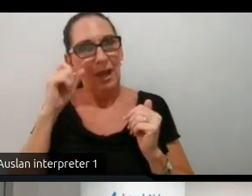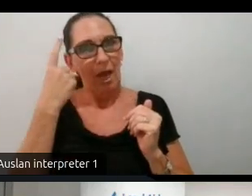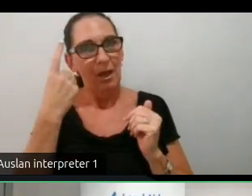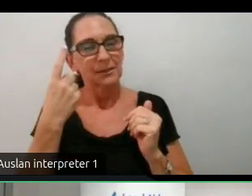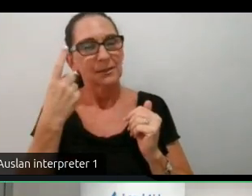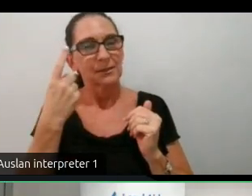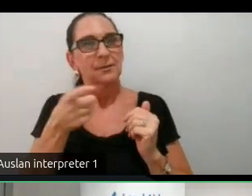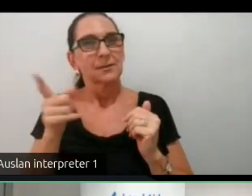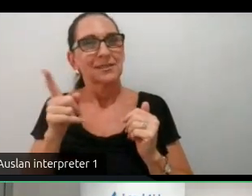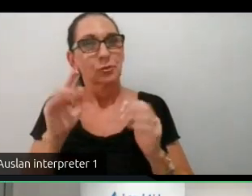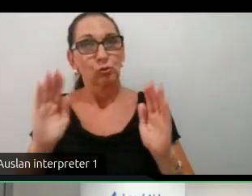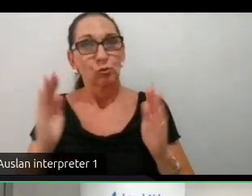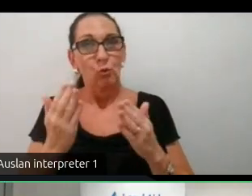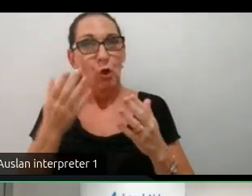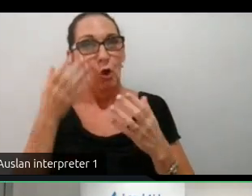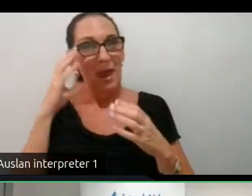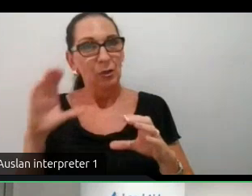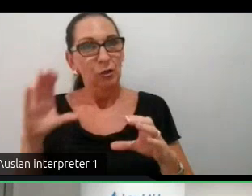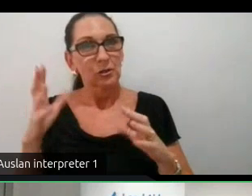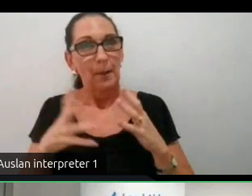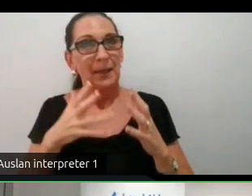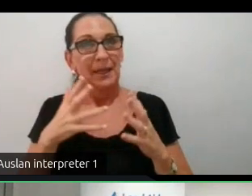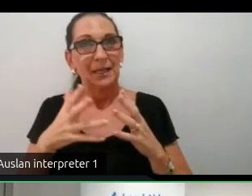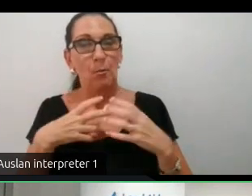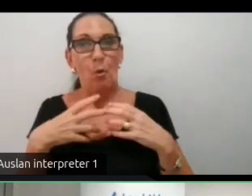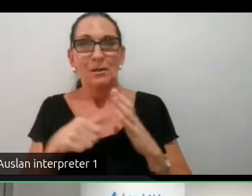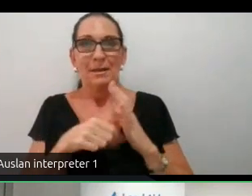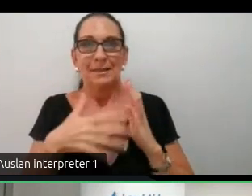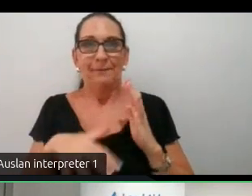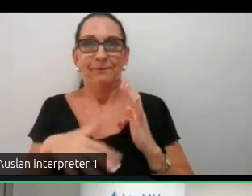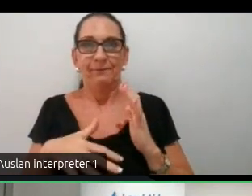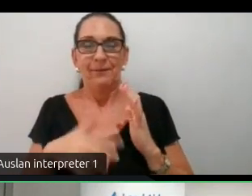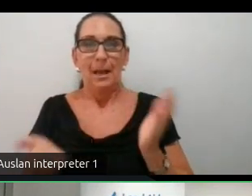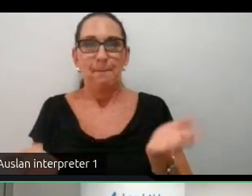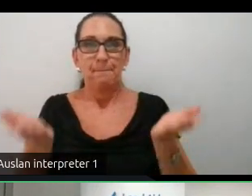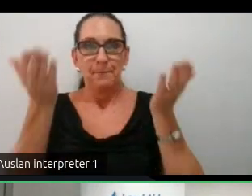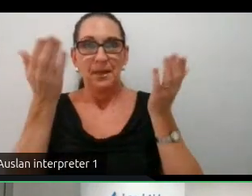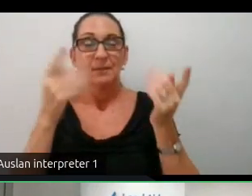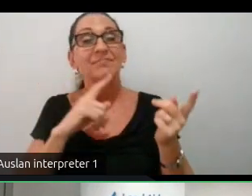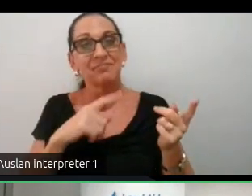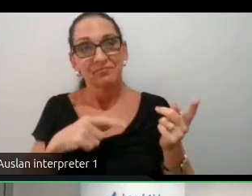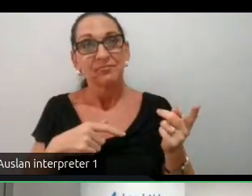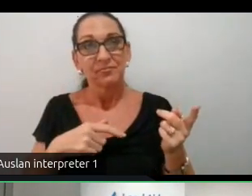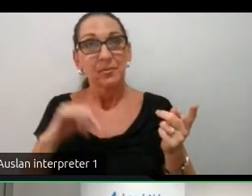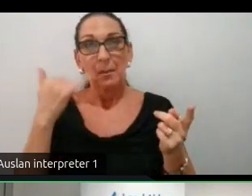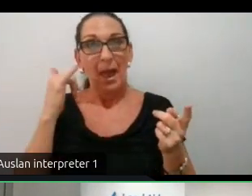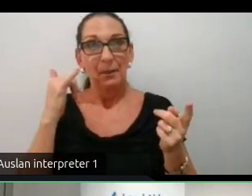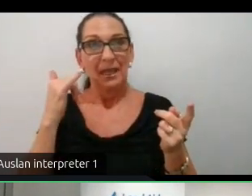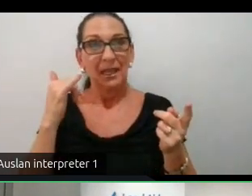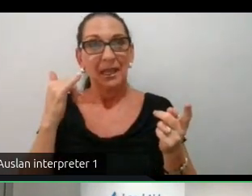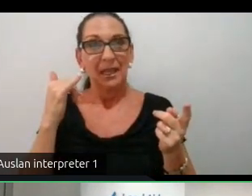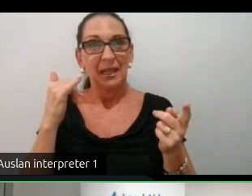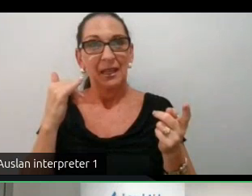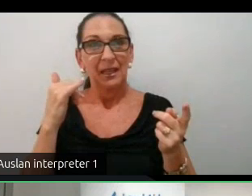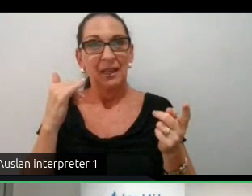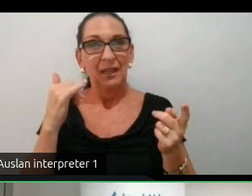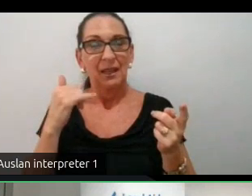a shortage of accommodation it becomes more expensive. Yes, it might be that there already was